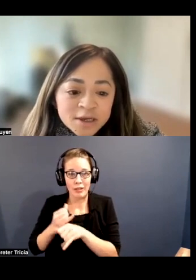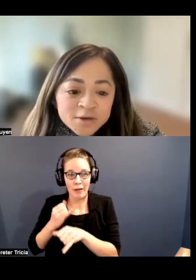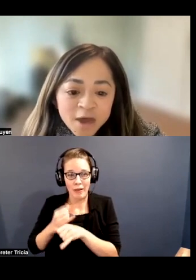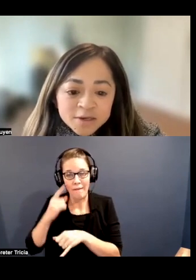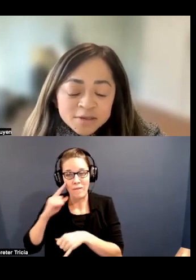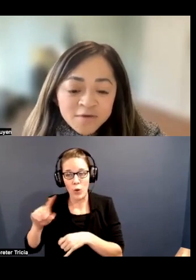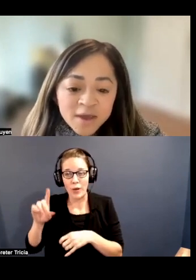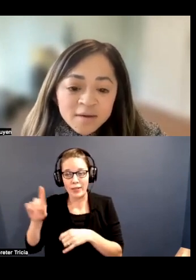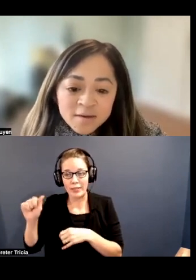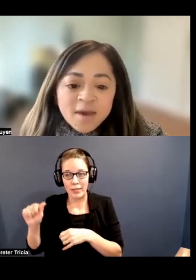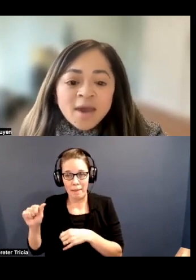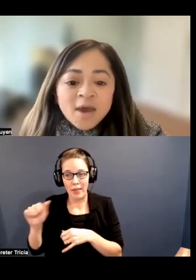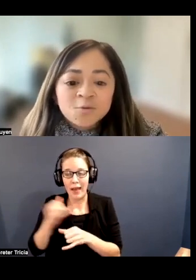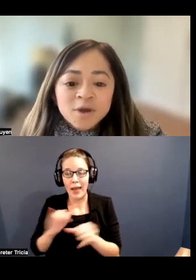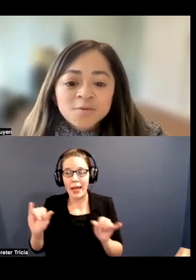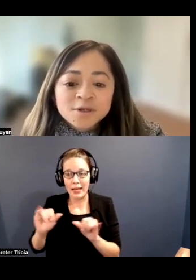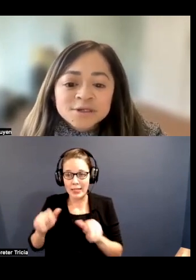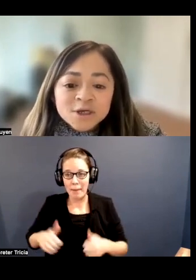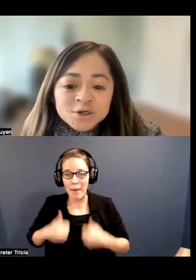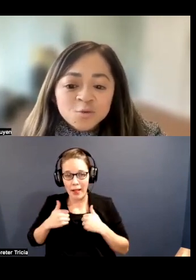independent Living and Rehabilitation